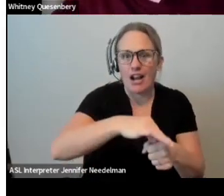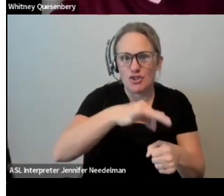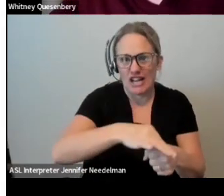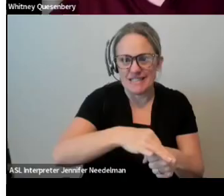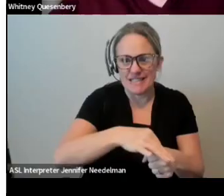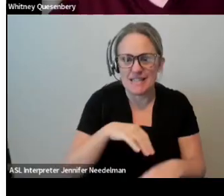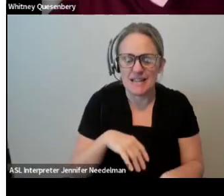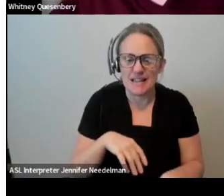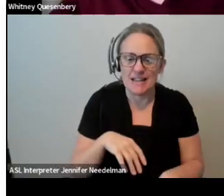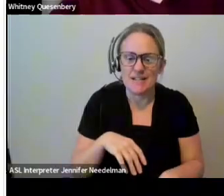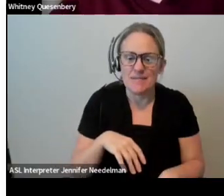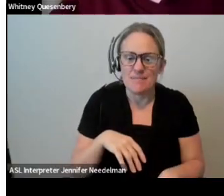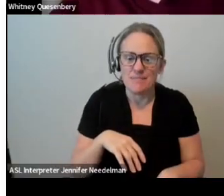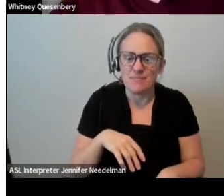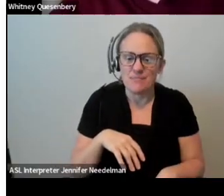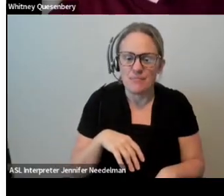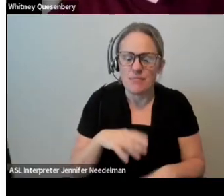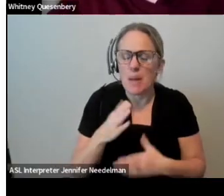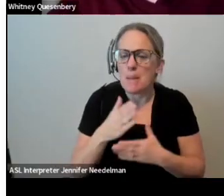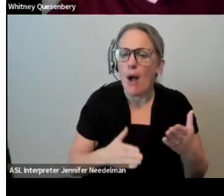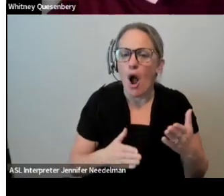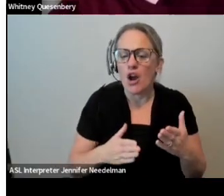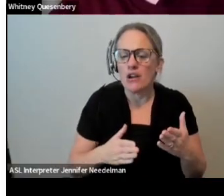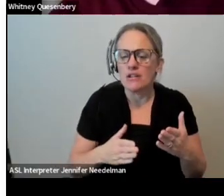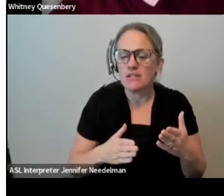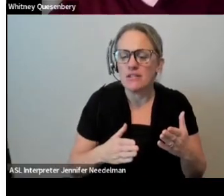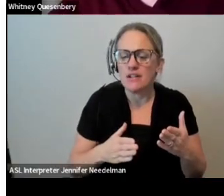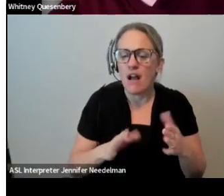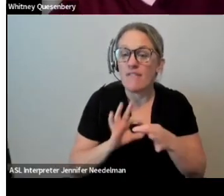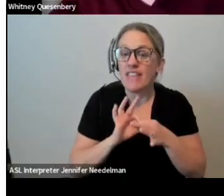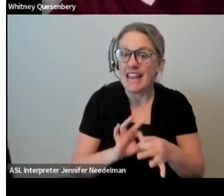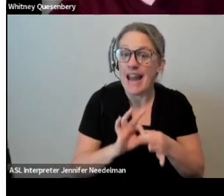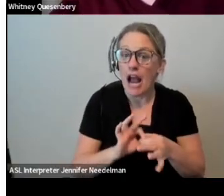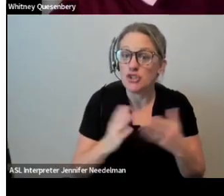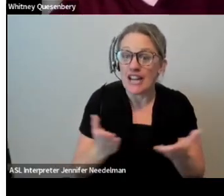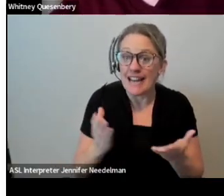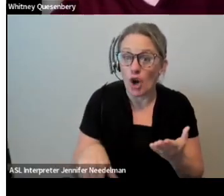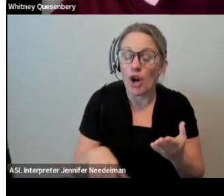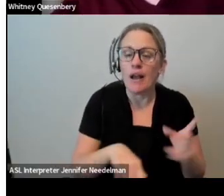And part of why the connection here is that elections are one of the places